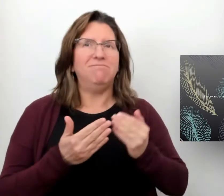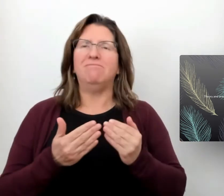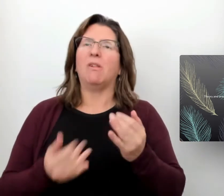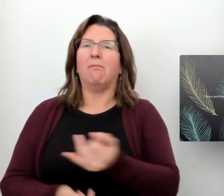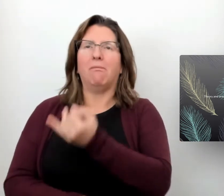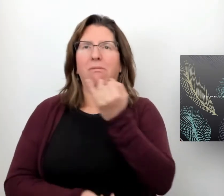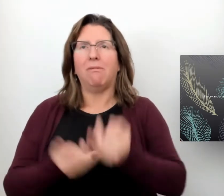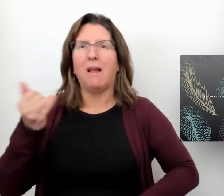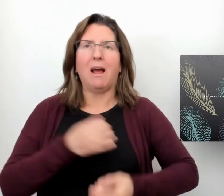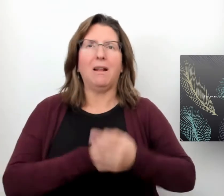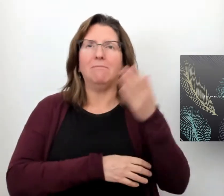We're approaching the end of the term!